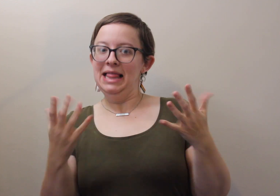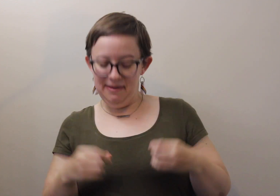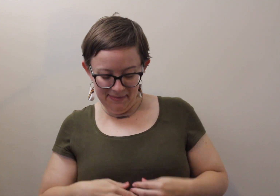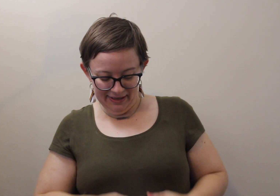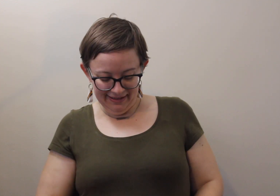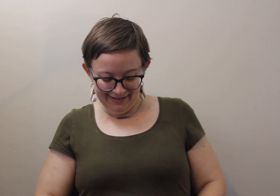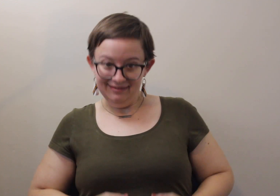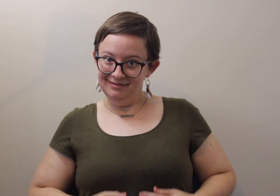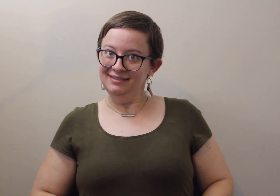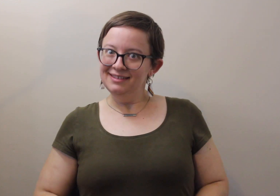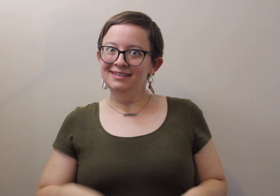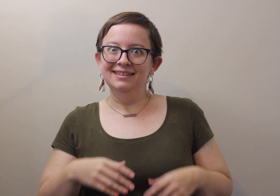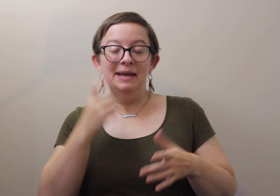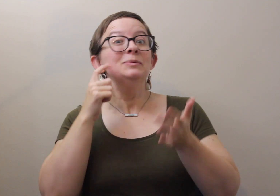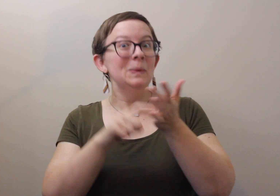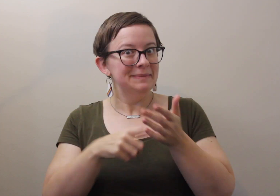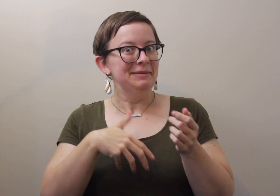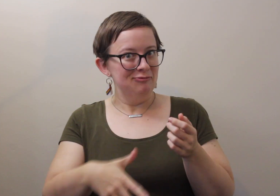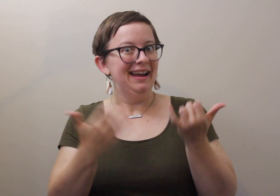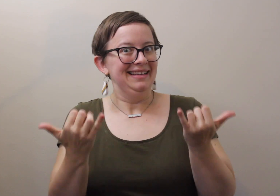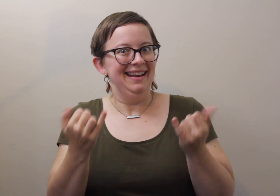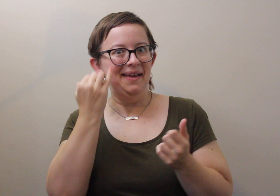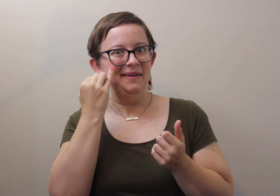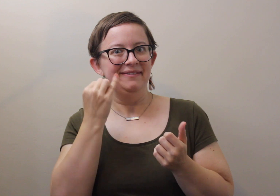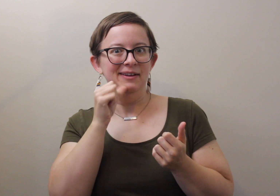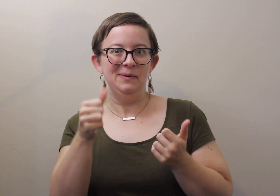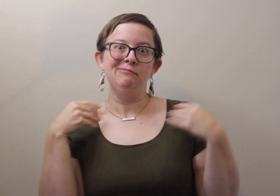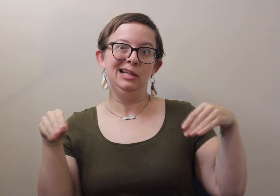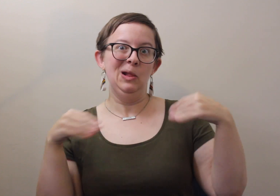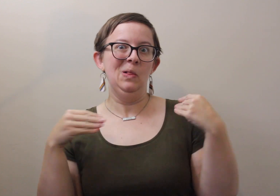I mean, I feel way bigger than before. I'm noticeably pregnant now.